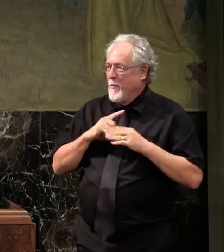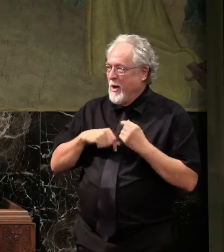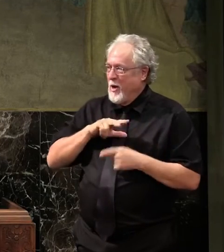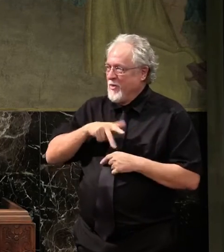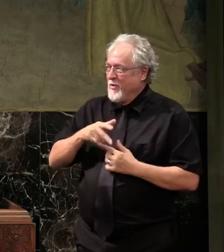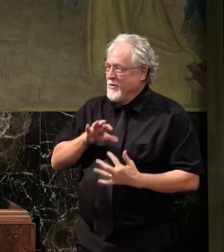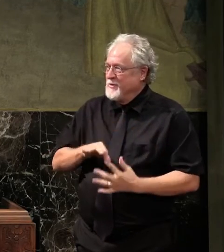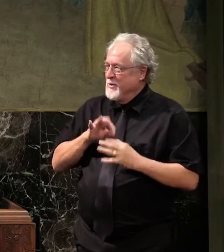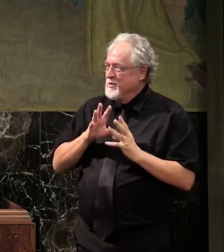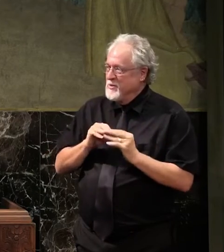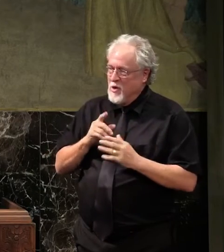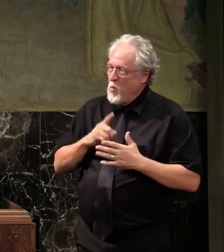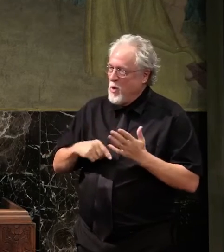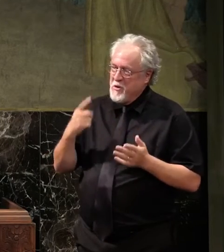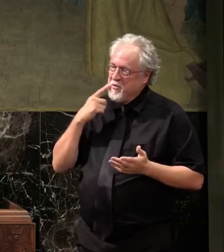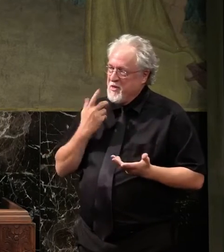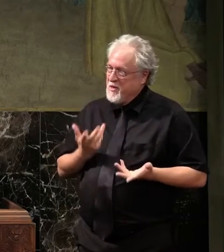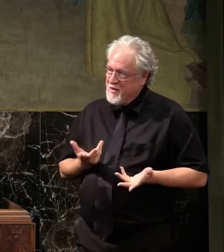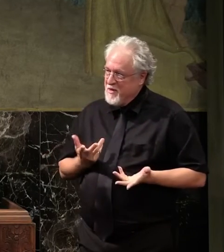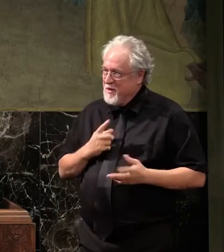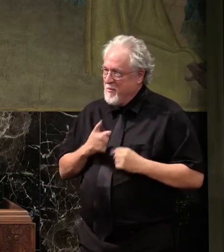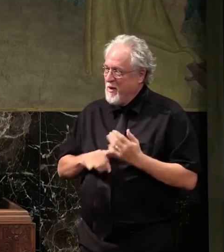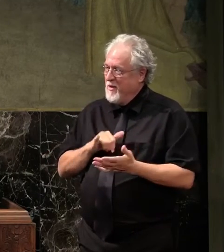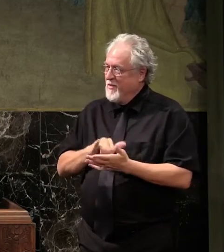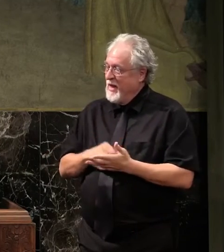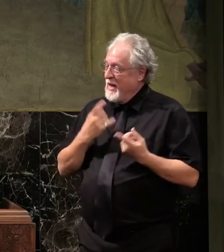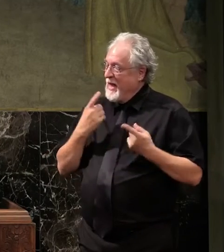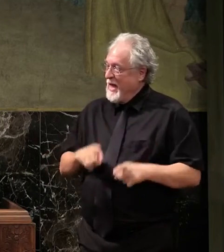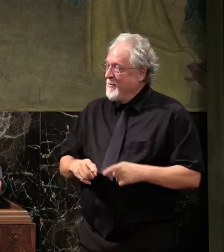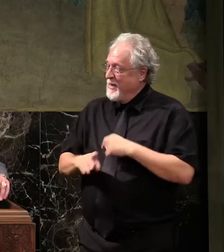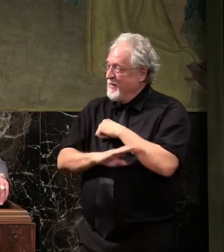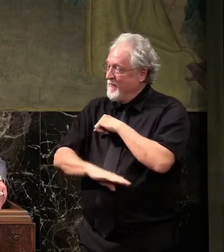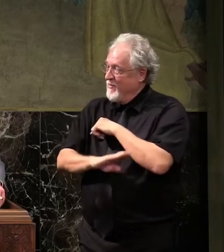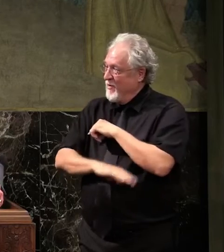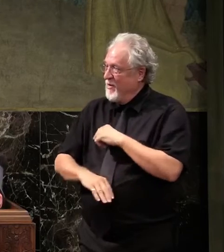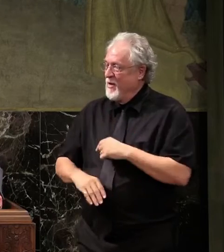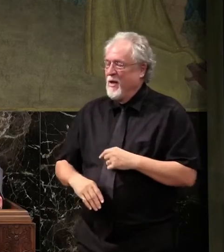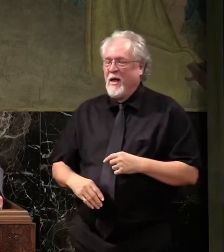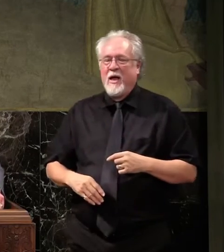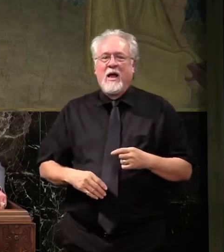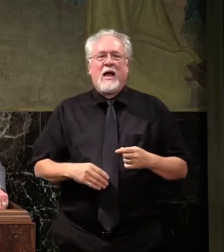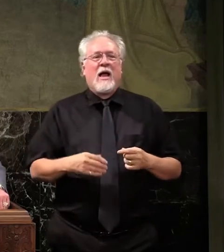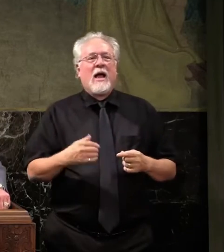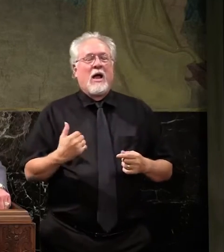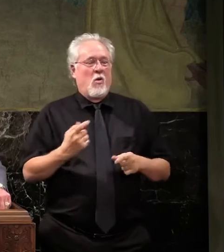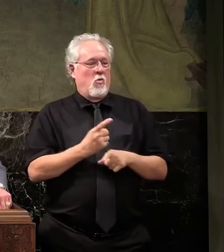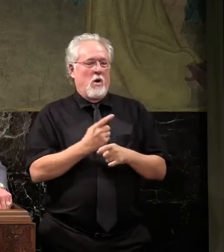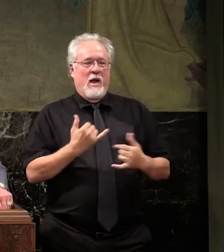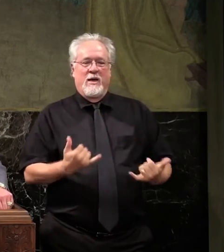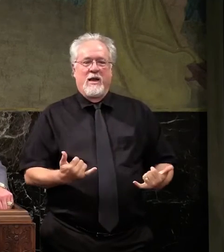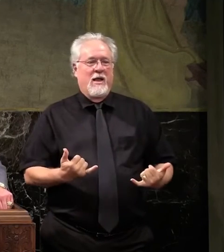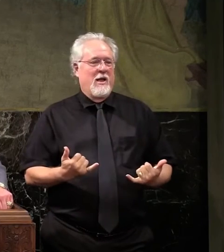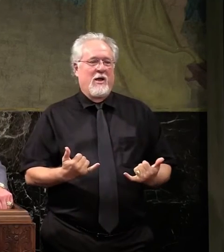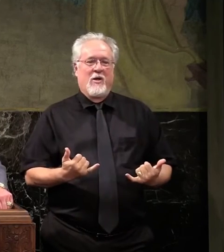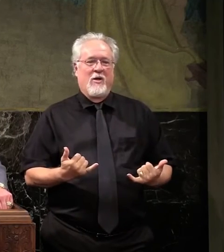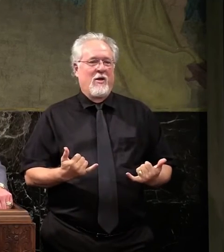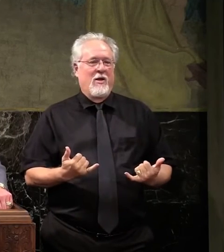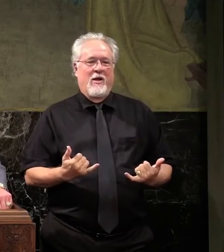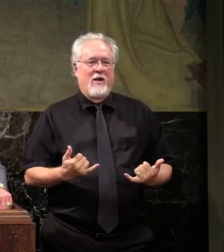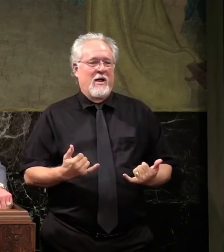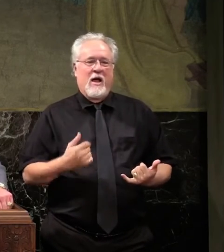Well I and right now I don't offer an opinion on it.